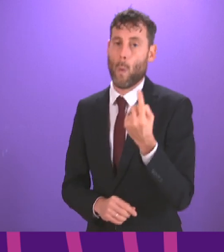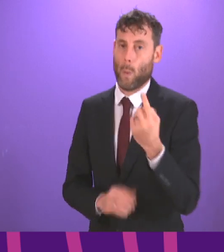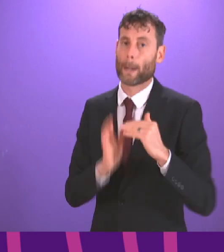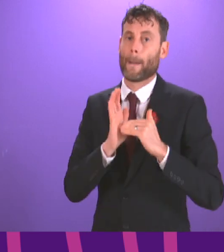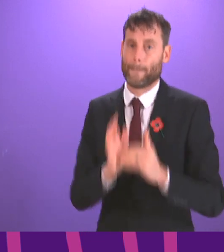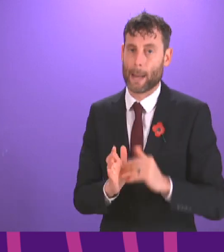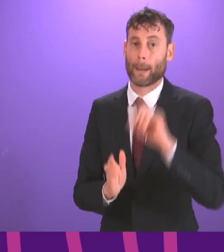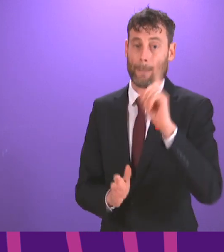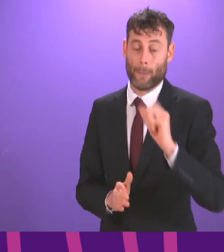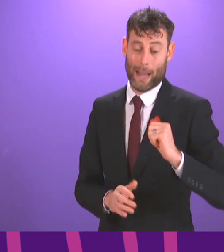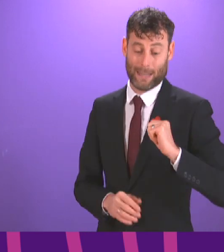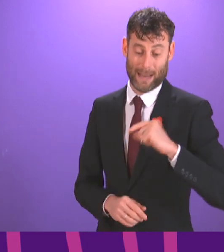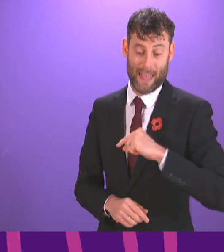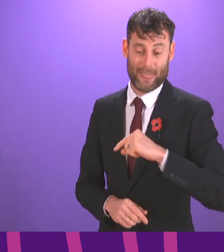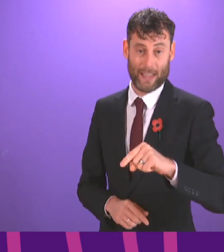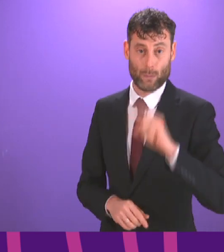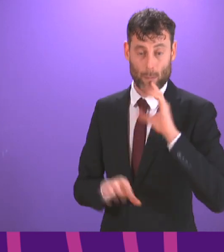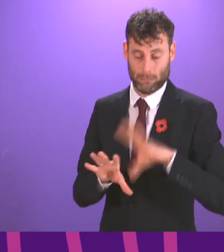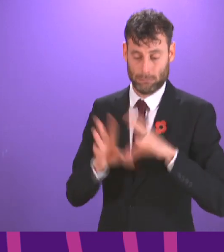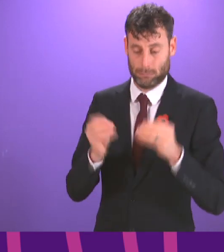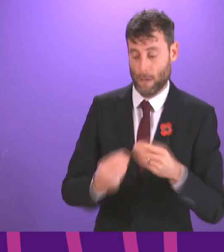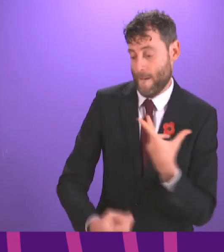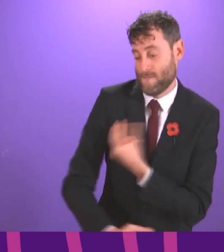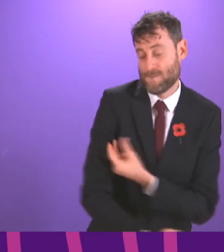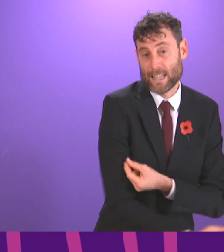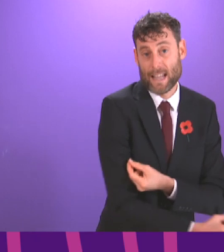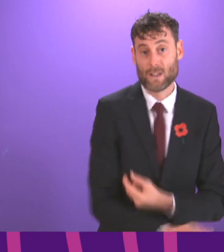be vaccinated by the end of this week—that is 44 per cent of the total people who will